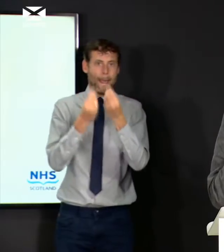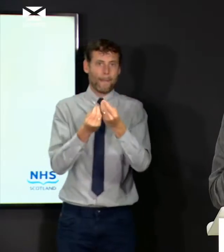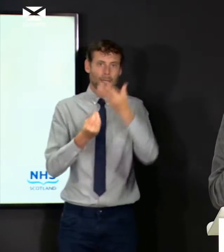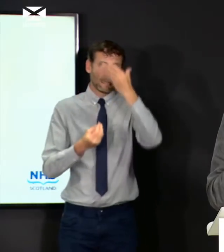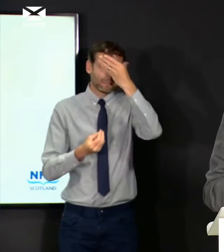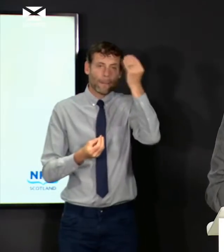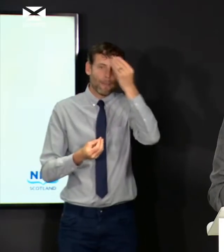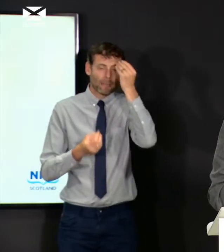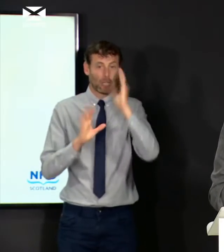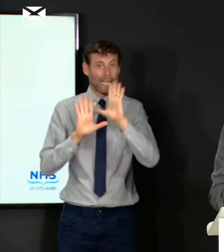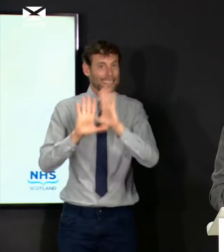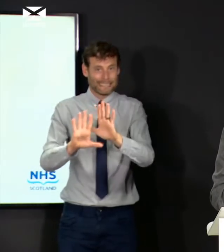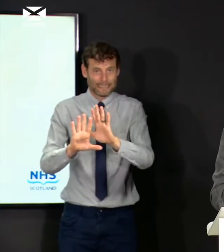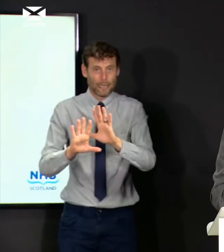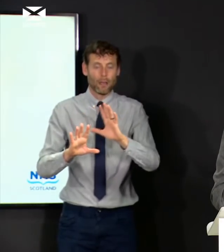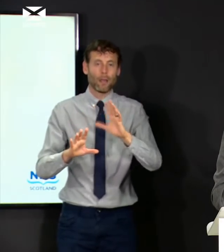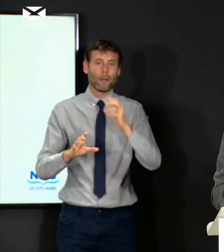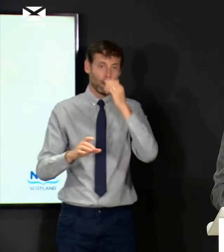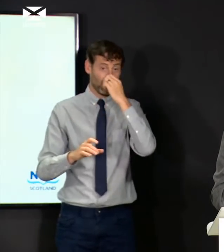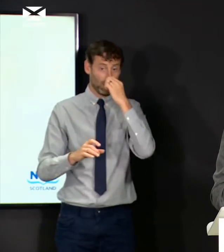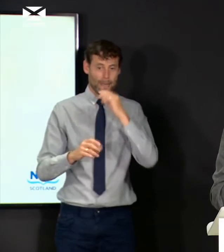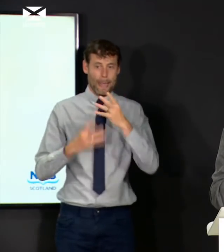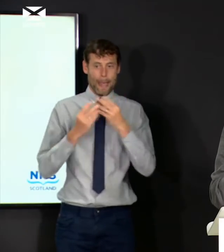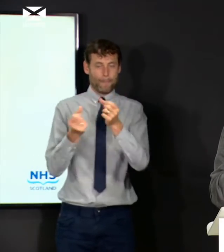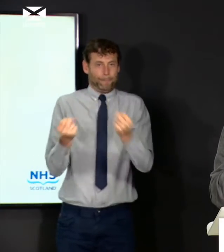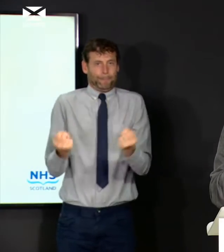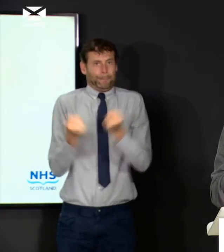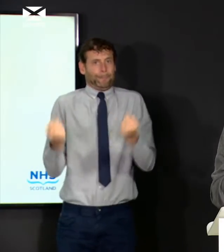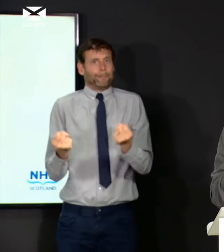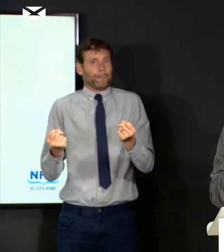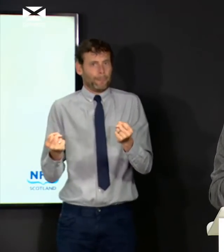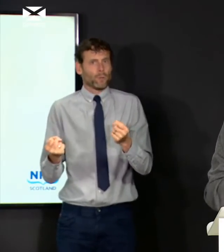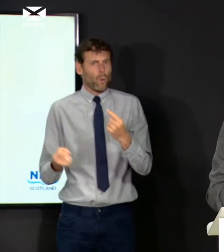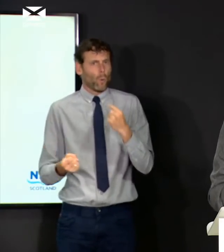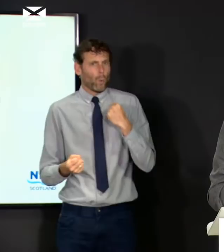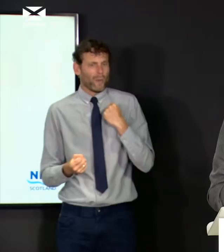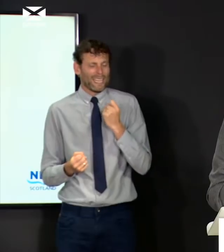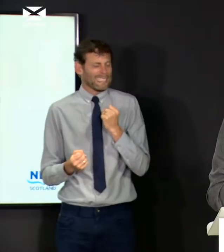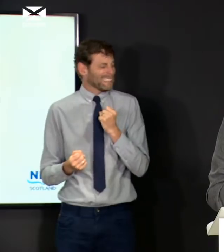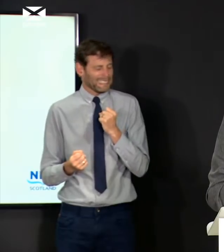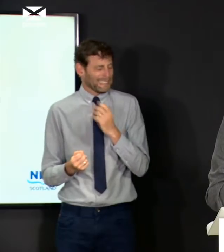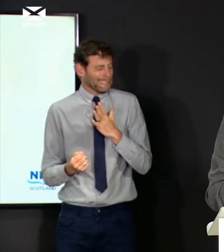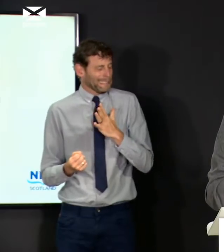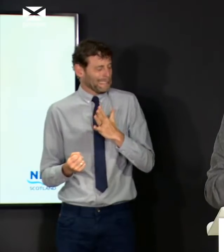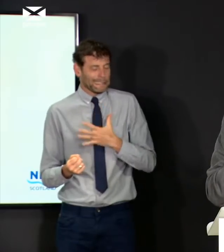and families to see patients and residents. So, we were very, very reluctant to stop it,